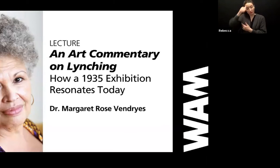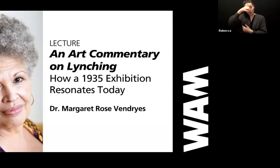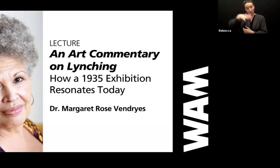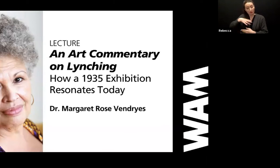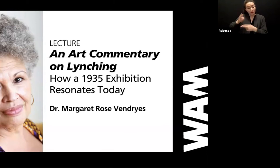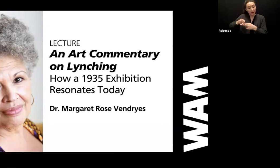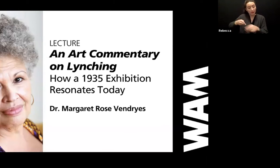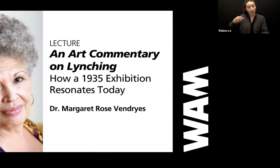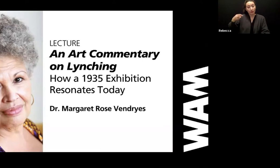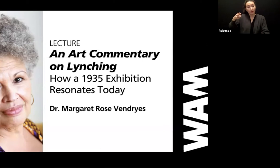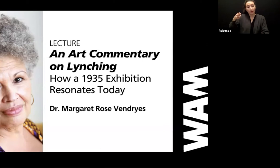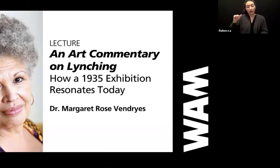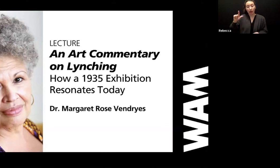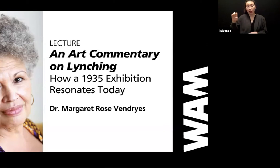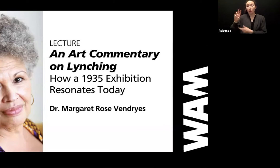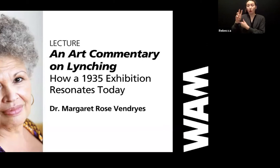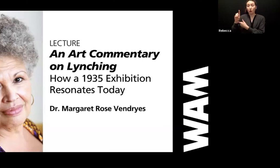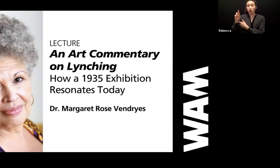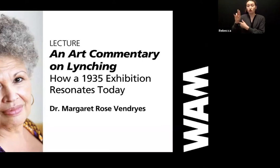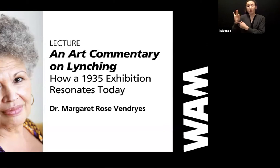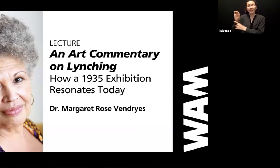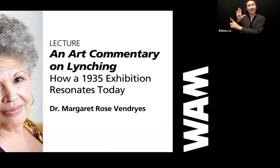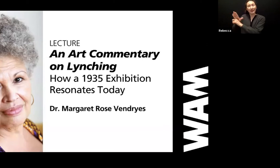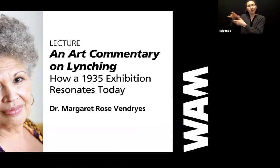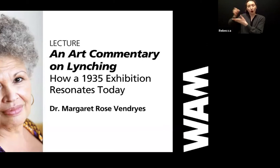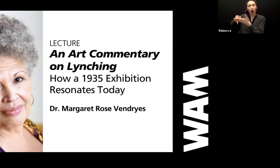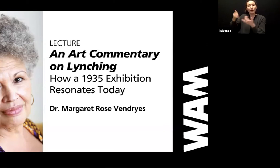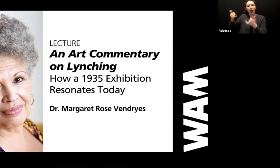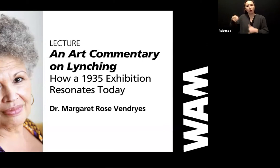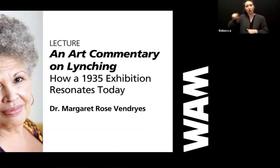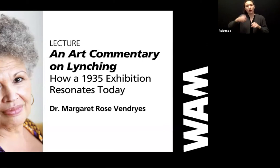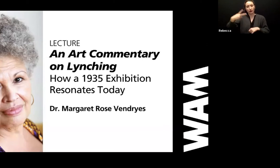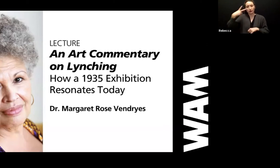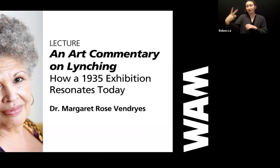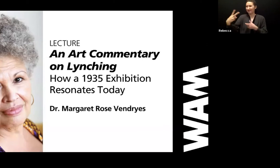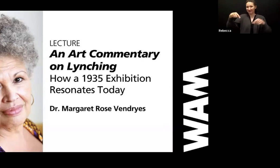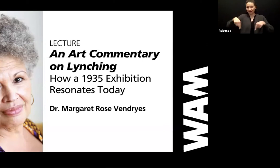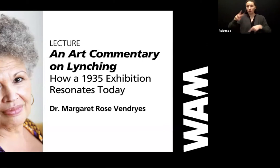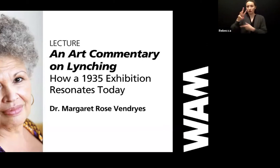and 1930s United States" on view at the Weisman Art Museum and the sensitivities given to